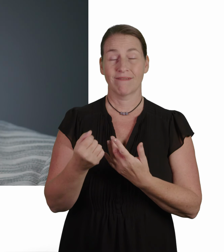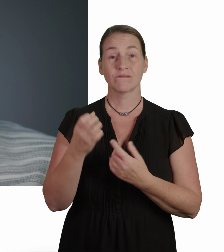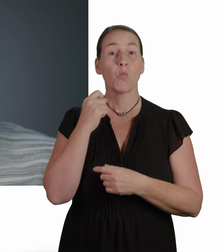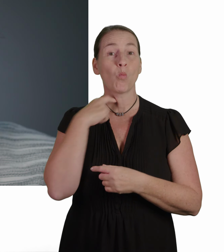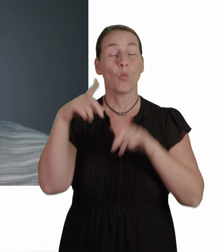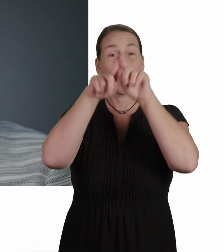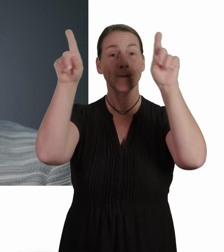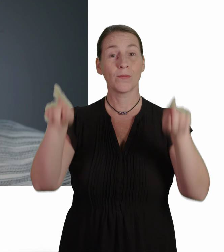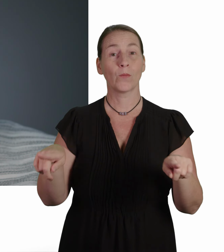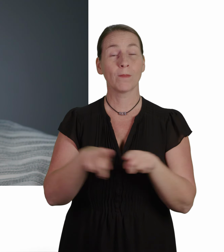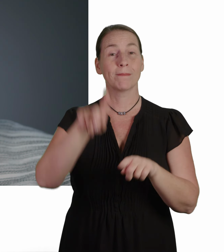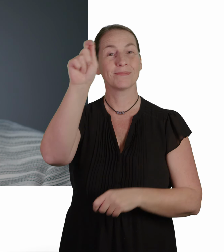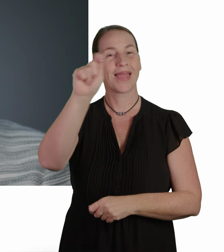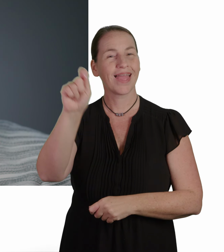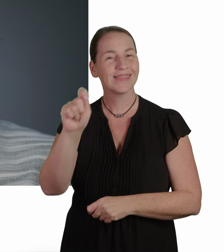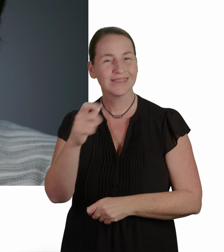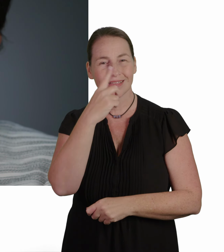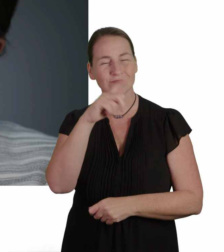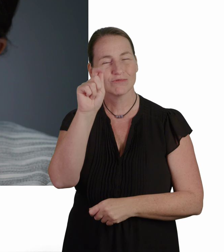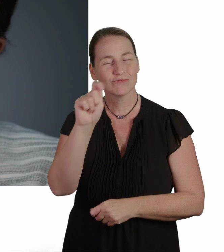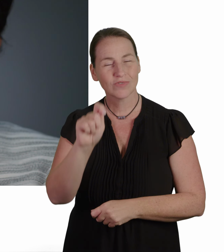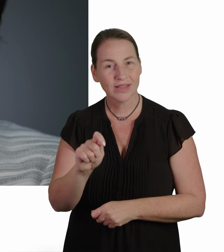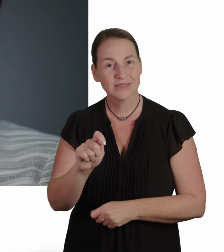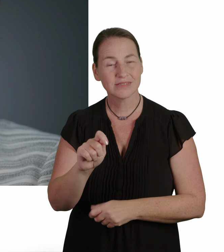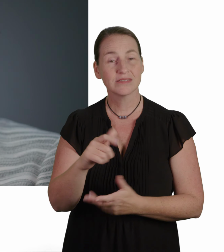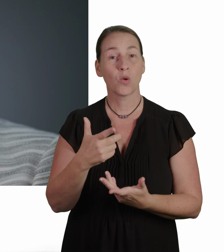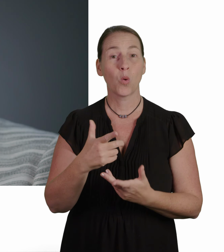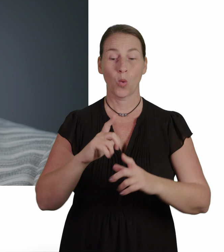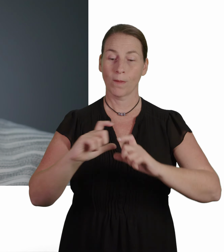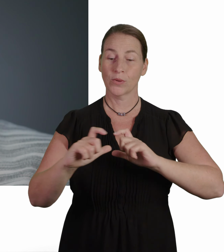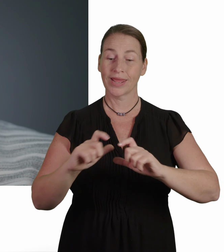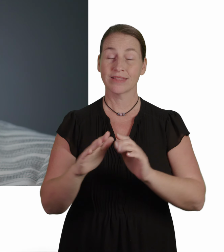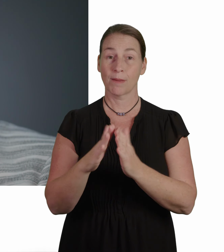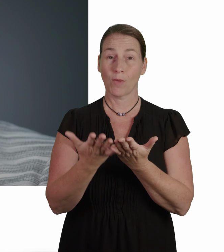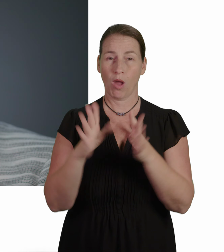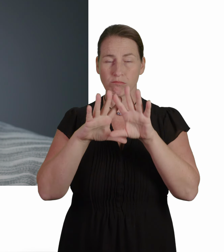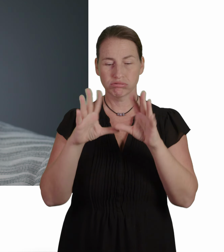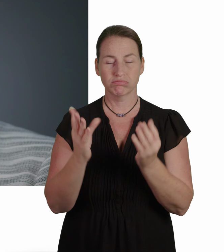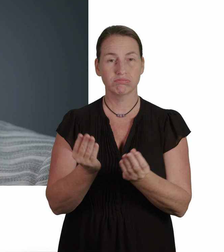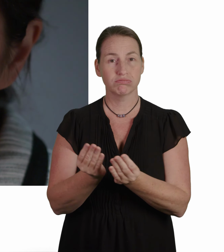and pen if you prefer to write things down and we have a communications book which is quite comprehensive.